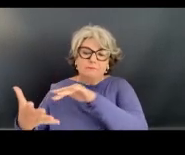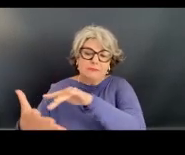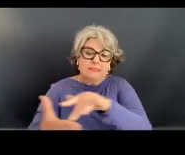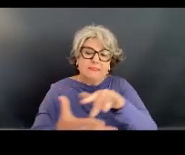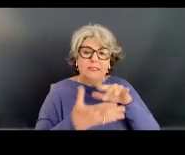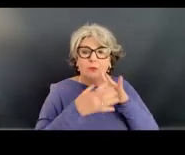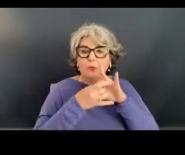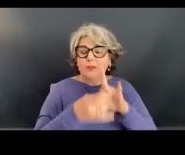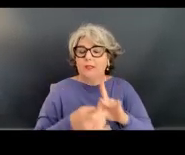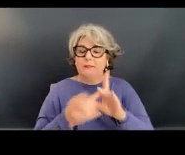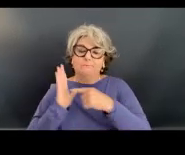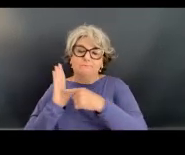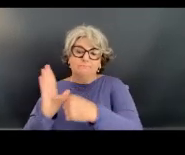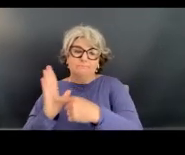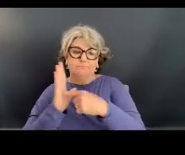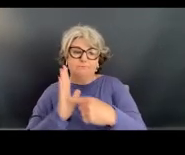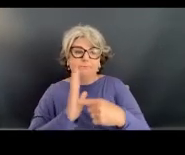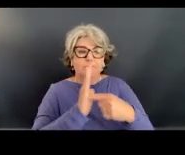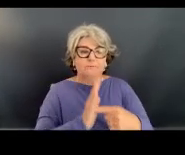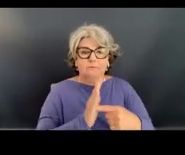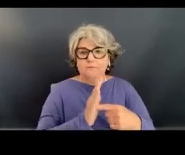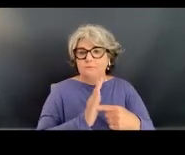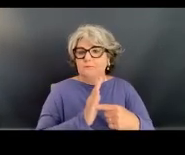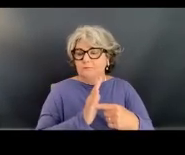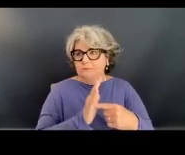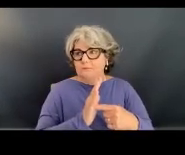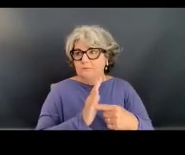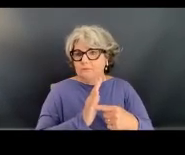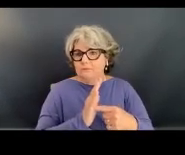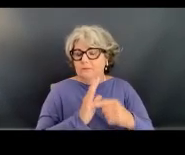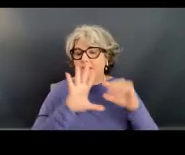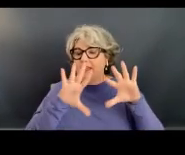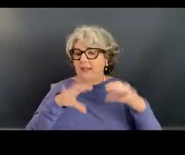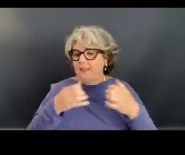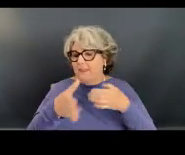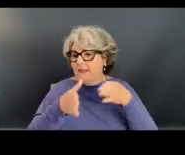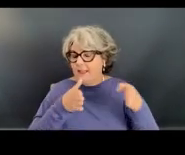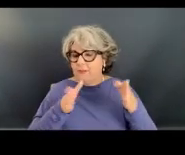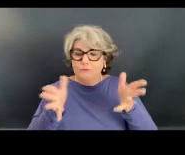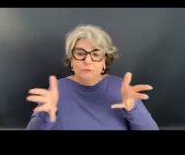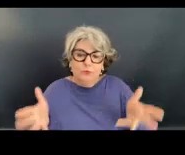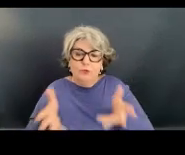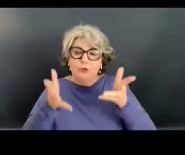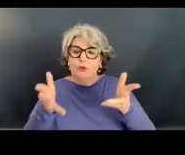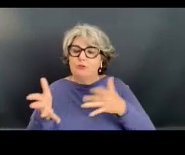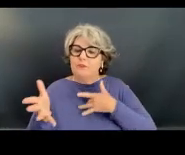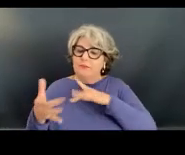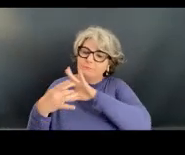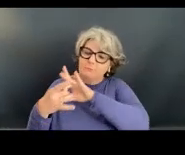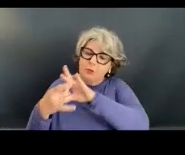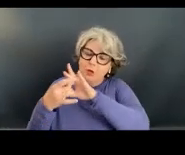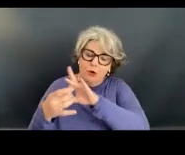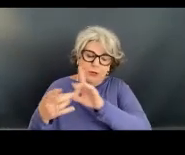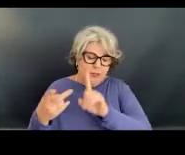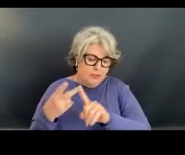representation of of representation in the classroom to encourage a sense of belonging among students,